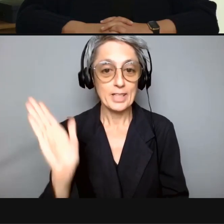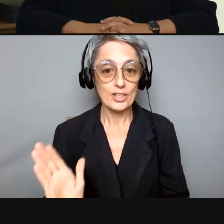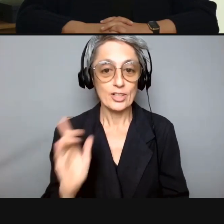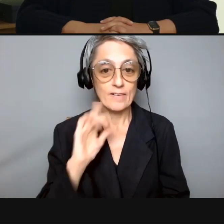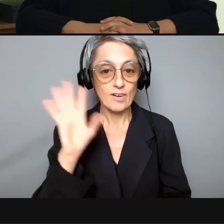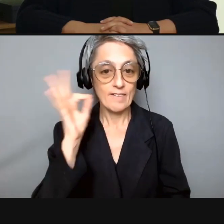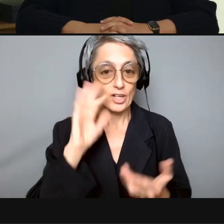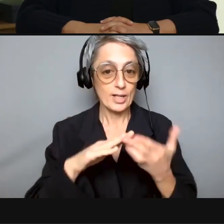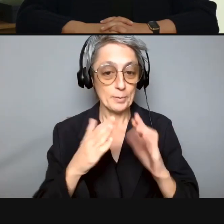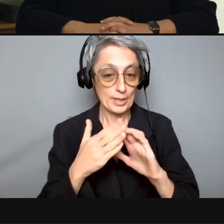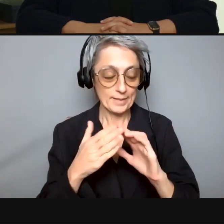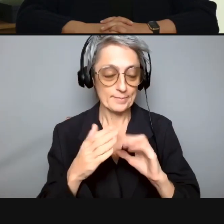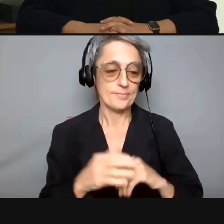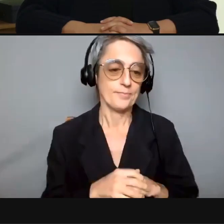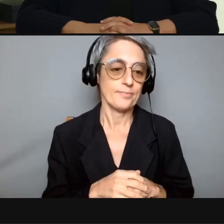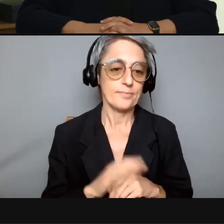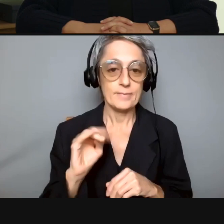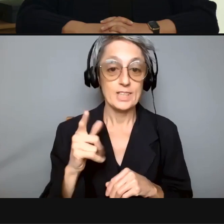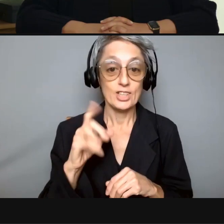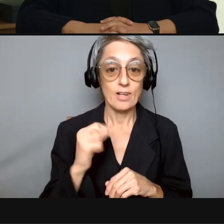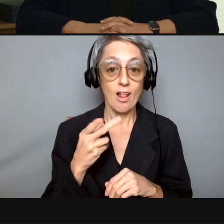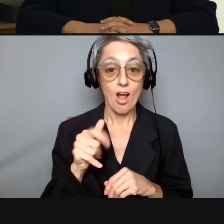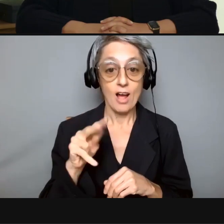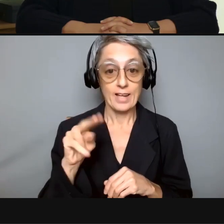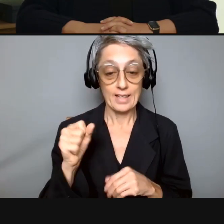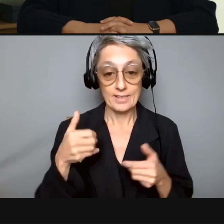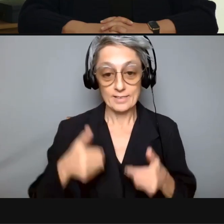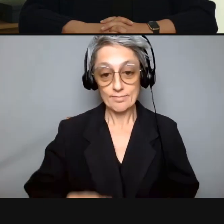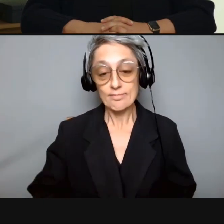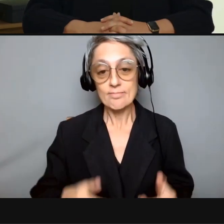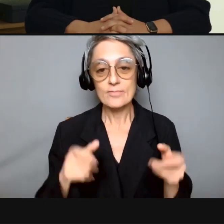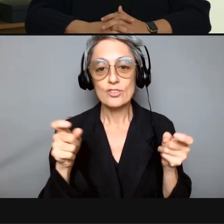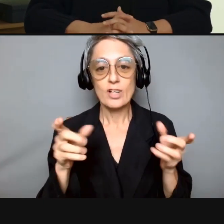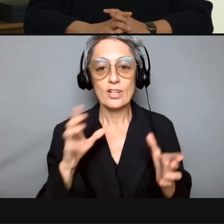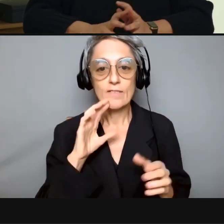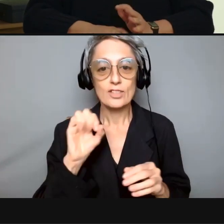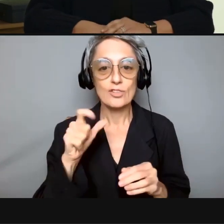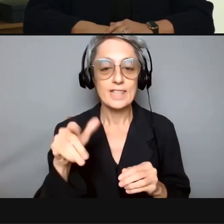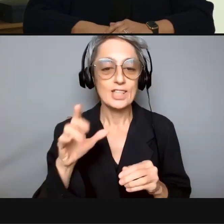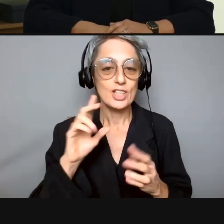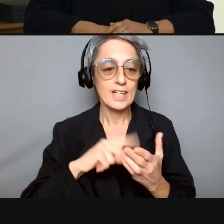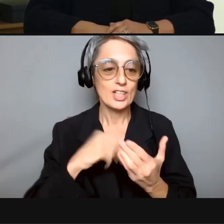I'm Michelle Hawkins, director for Strategic Initiatives here in the Office of the Federal Chief Sustainability